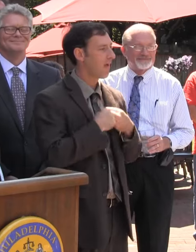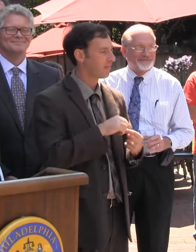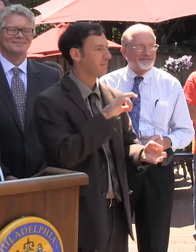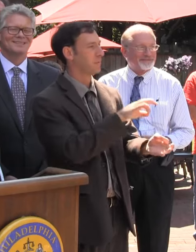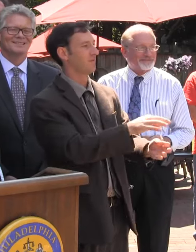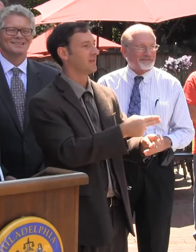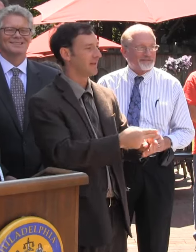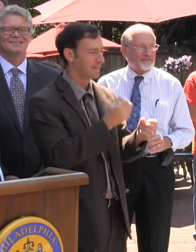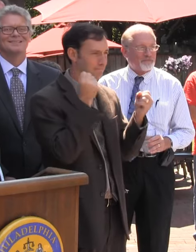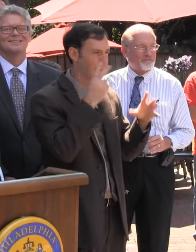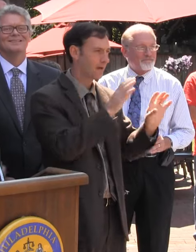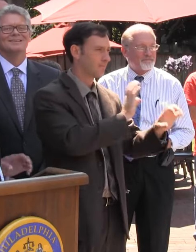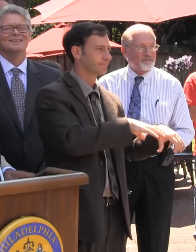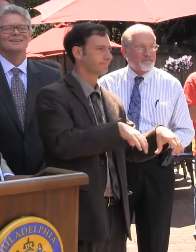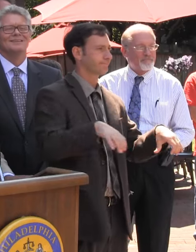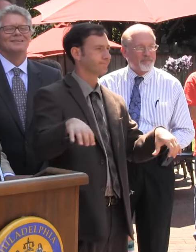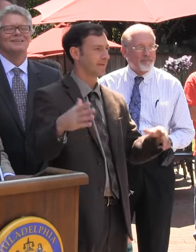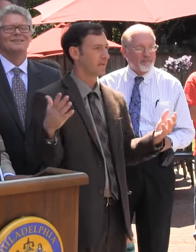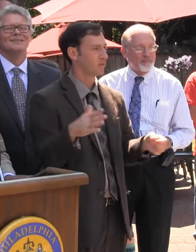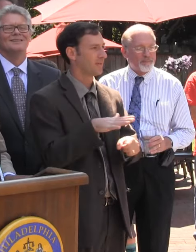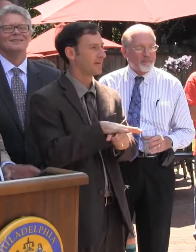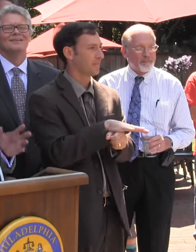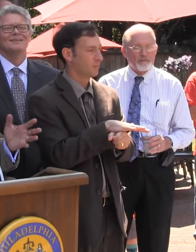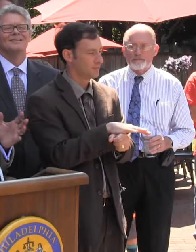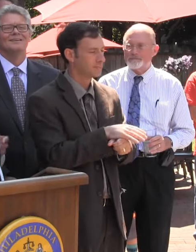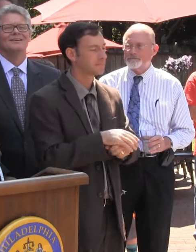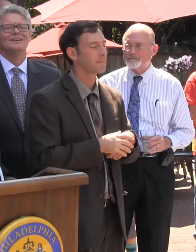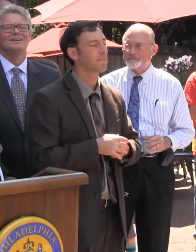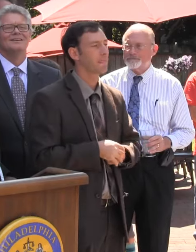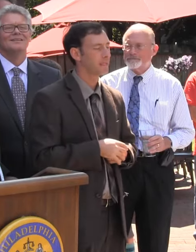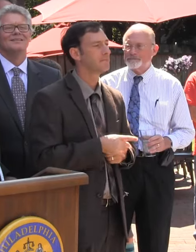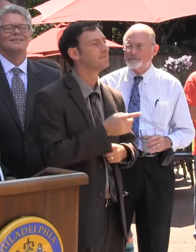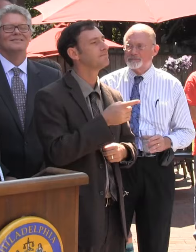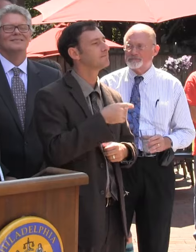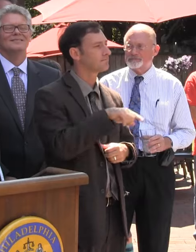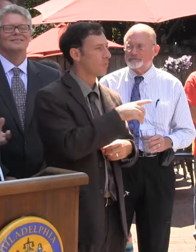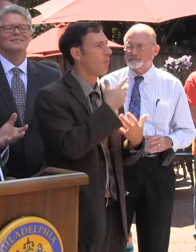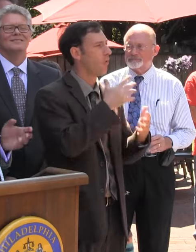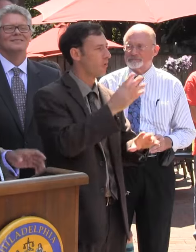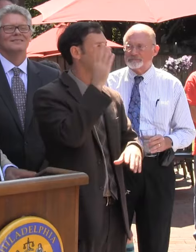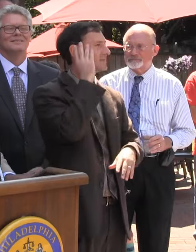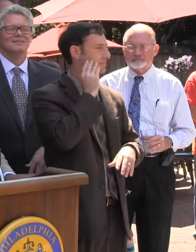more right here in the neighborhood. They have the past experience of at times being